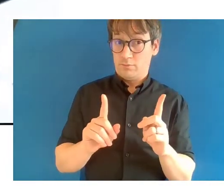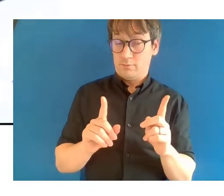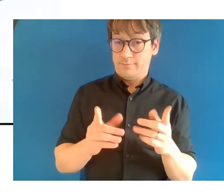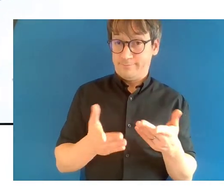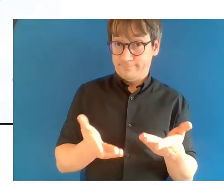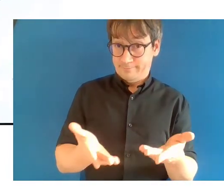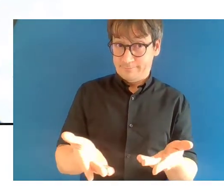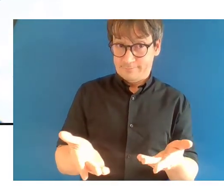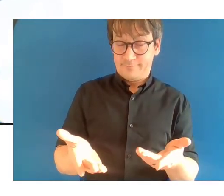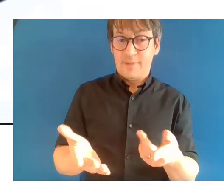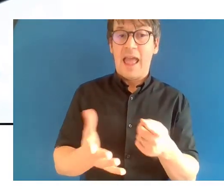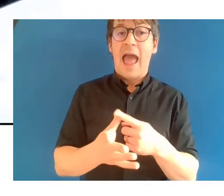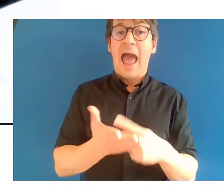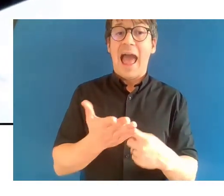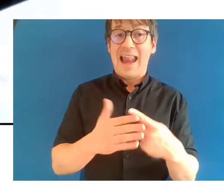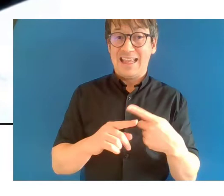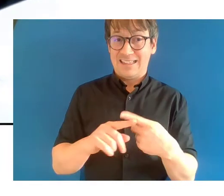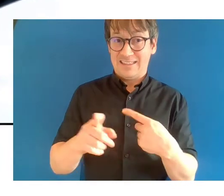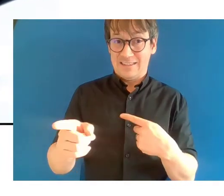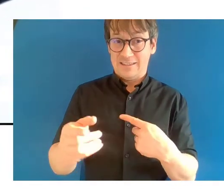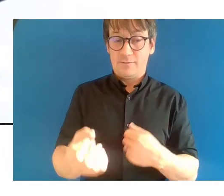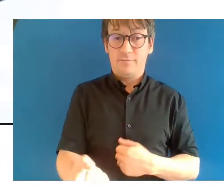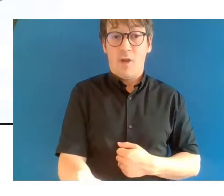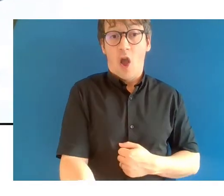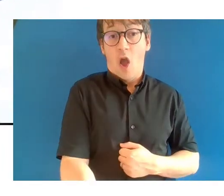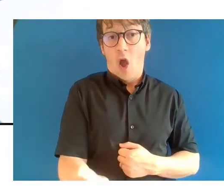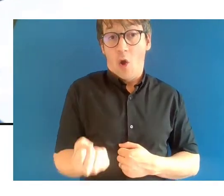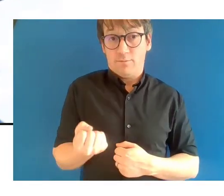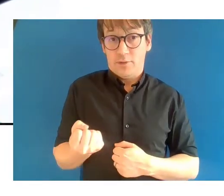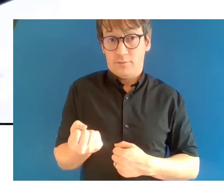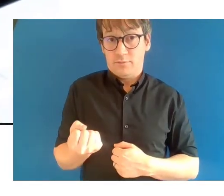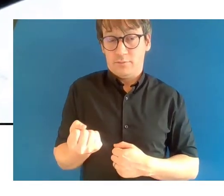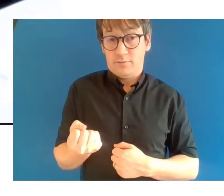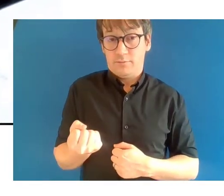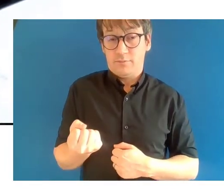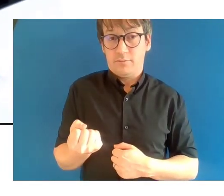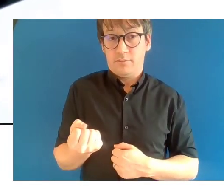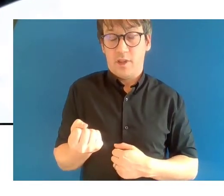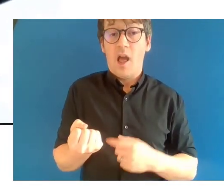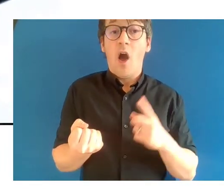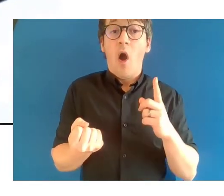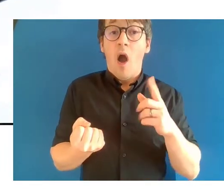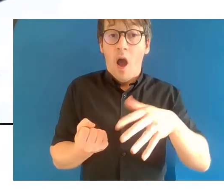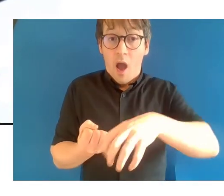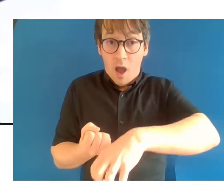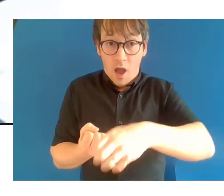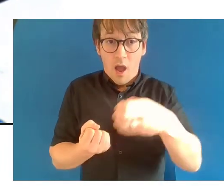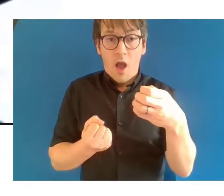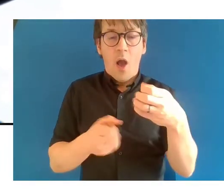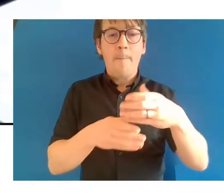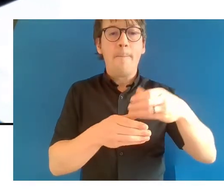So what's going to happen is Alex is going to open the drawer and pick up a medicine bottle.